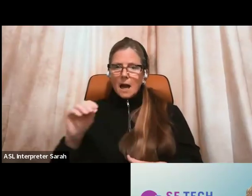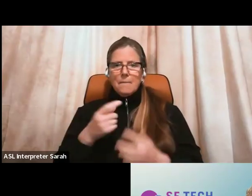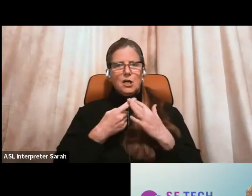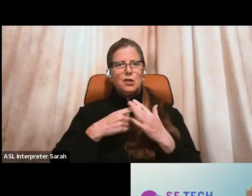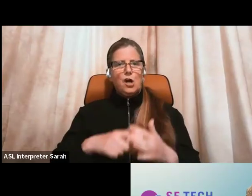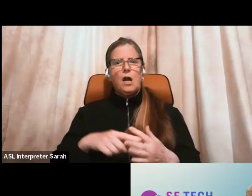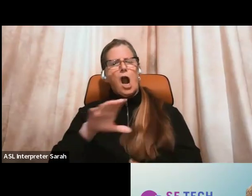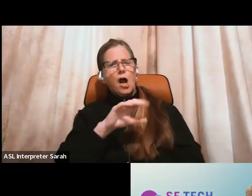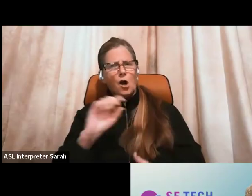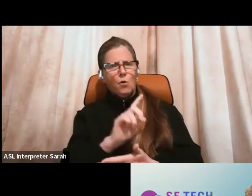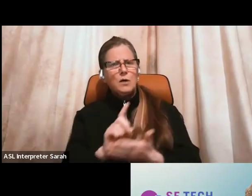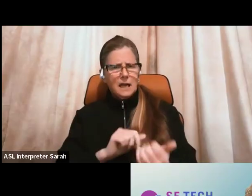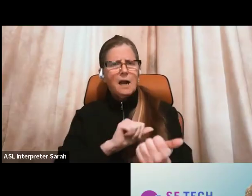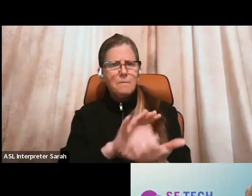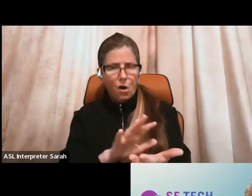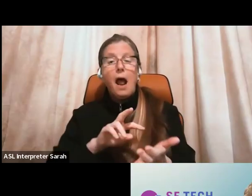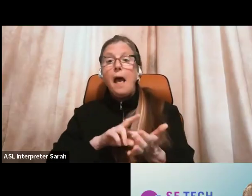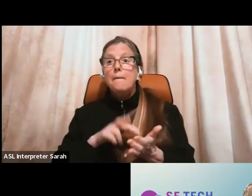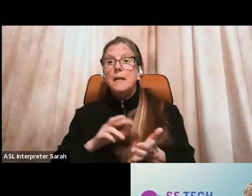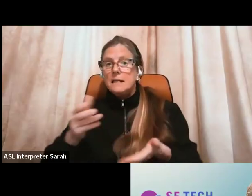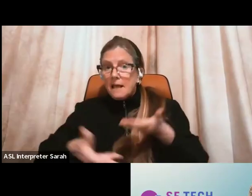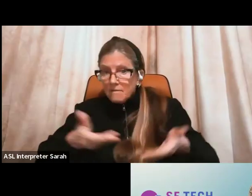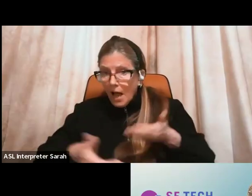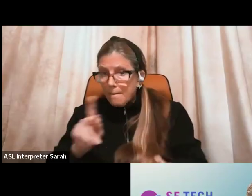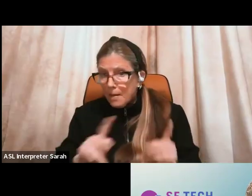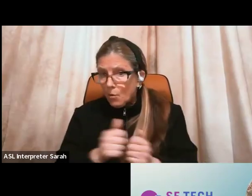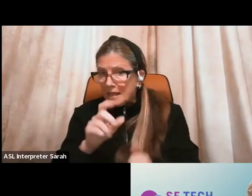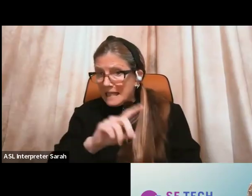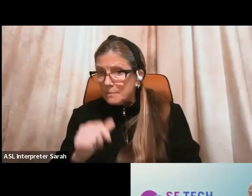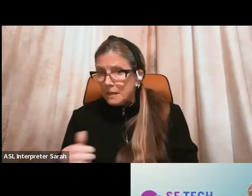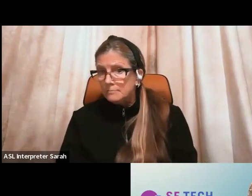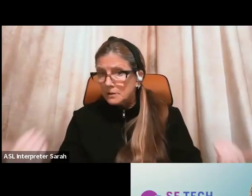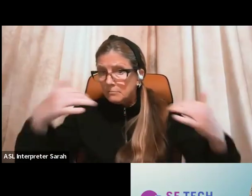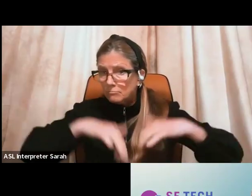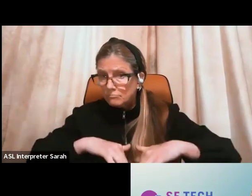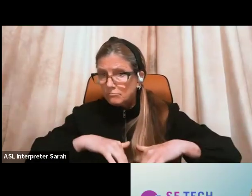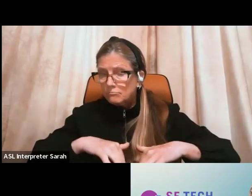with disabilities together with designers and developers and encourages them to learn from the